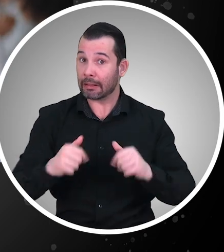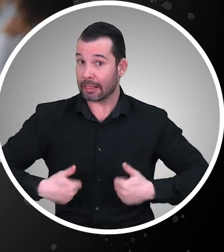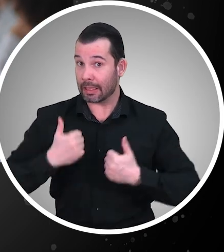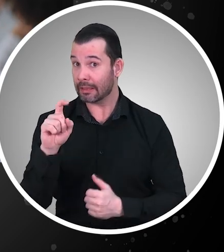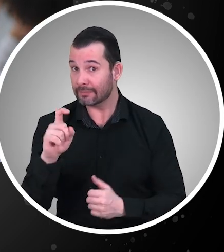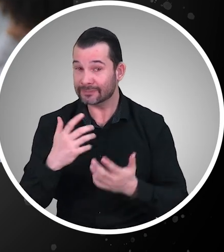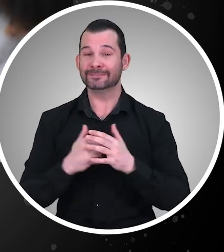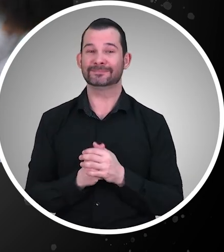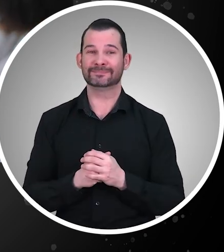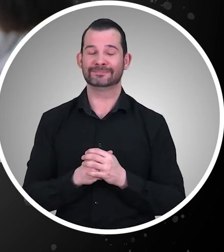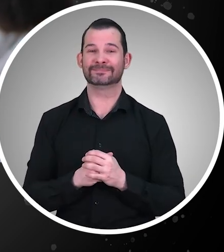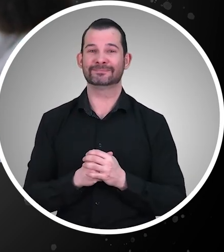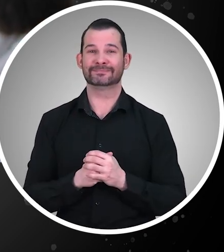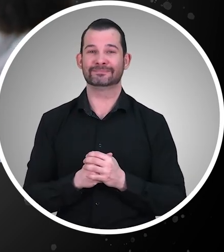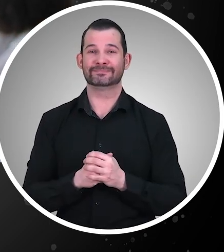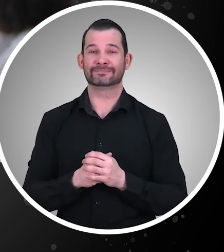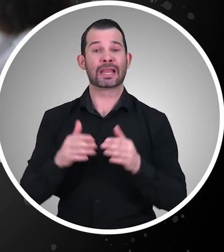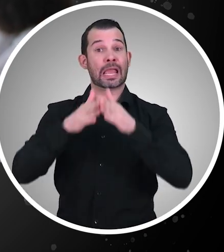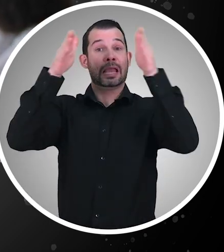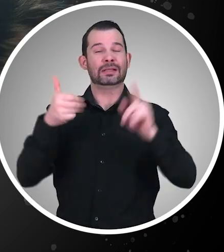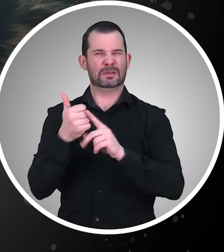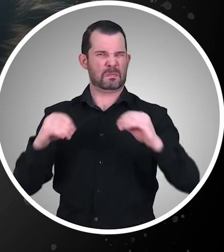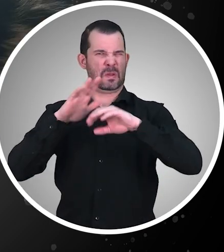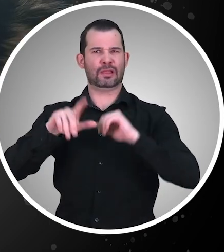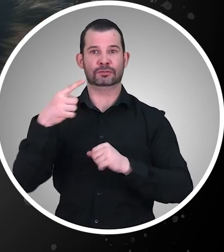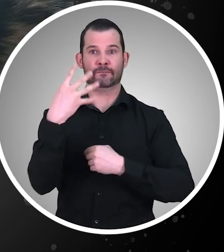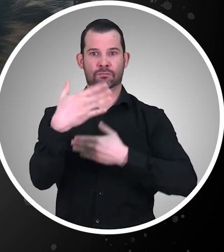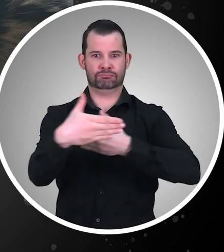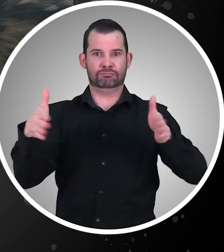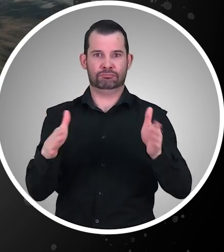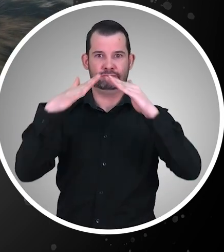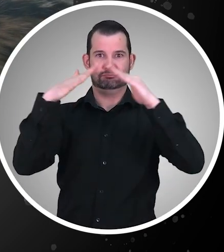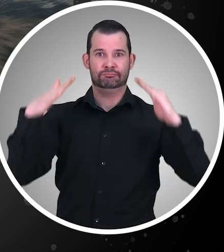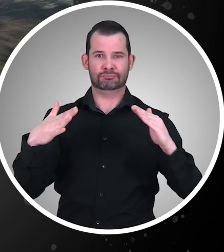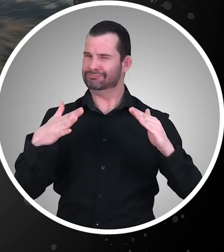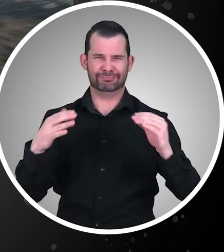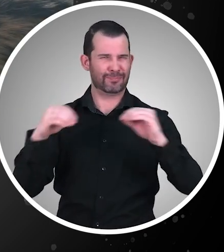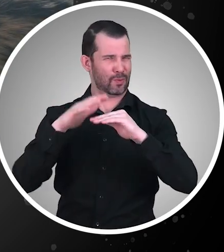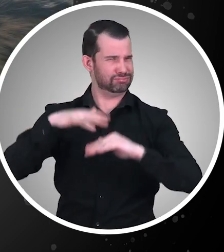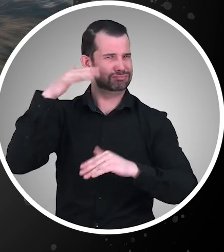in people's lives. Housing is more than four walls and a roof.